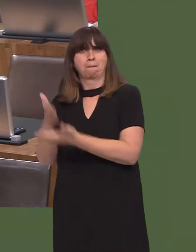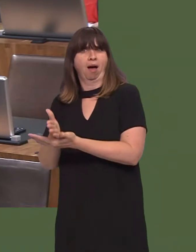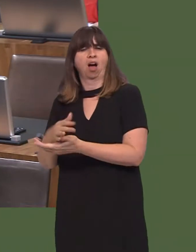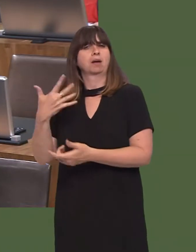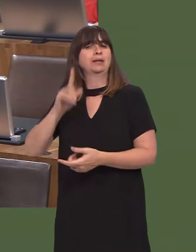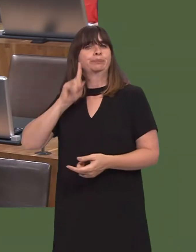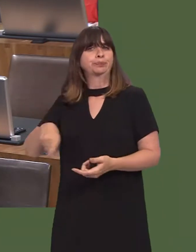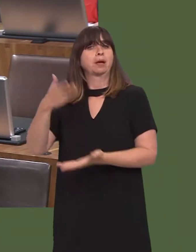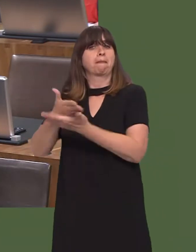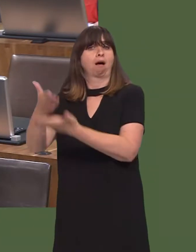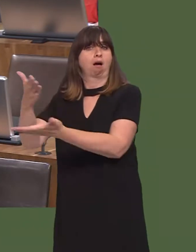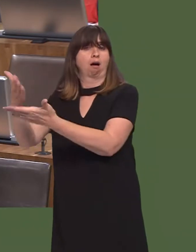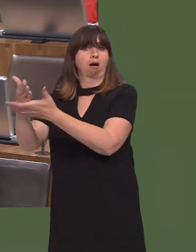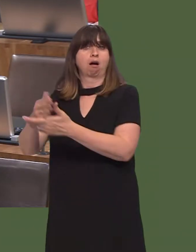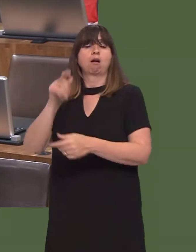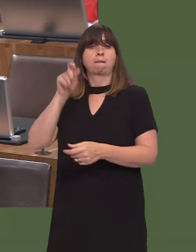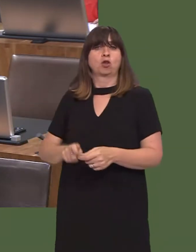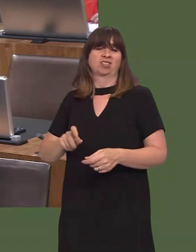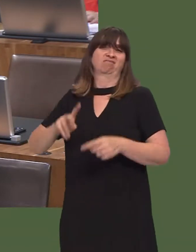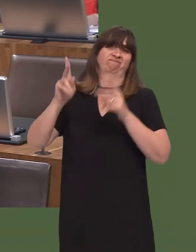going through the site. Some 16,000 traffic movements go through the University Hospital